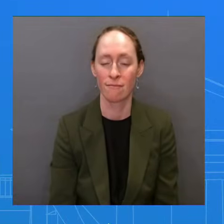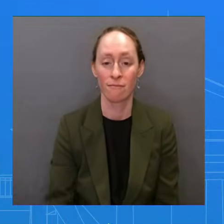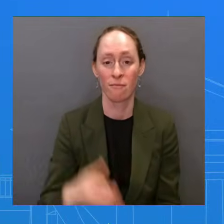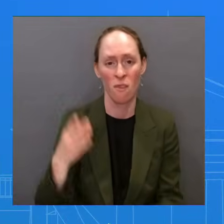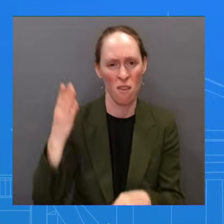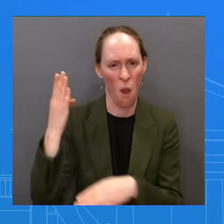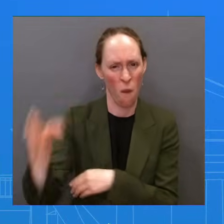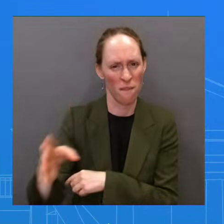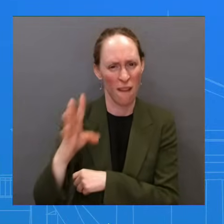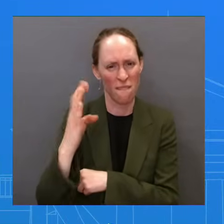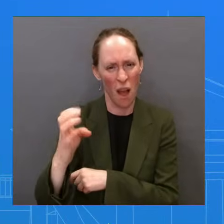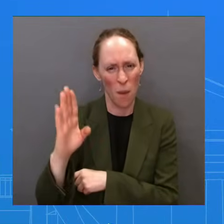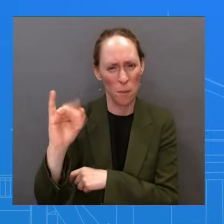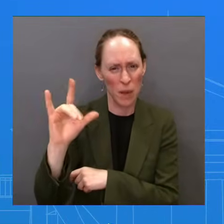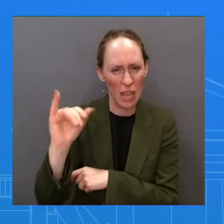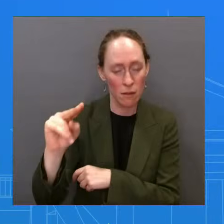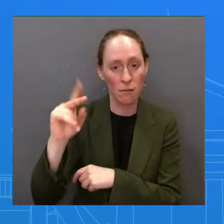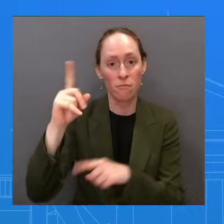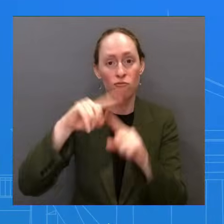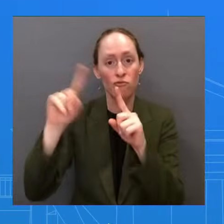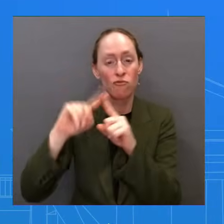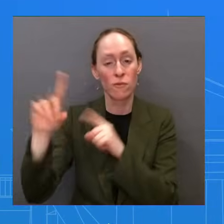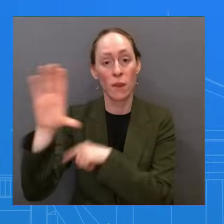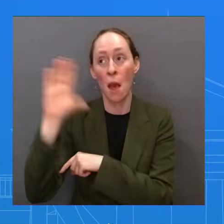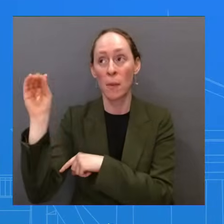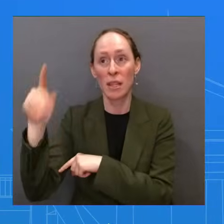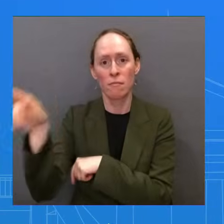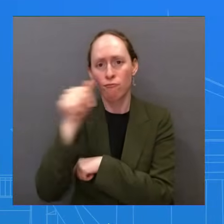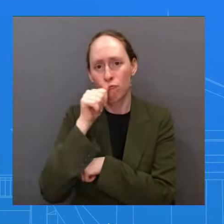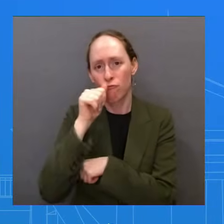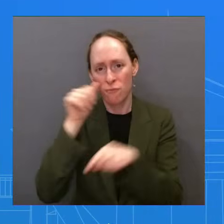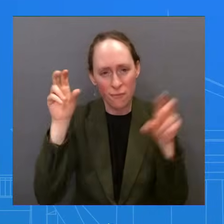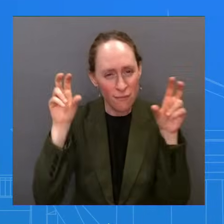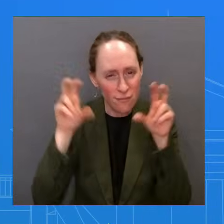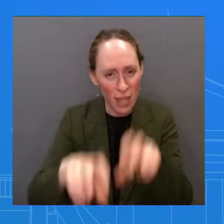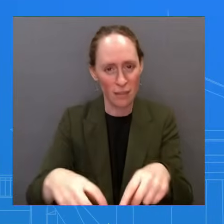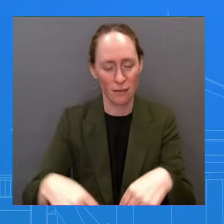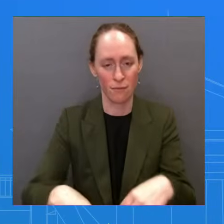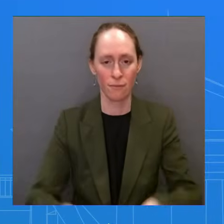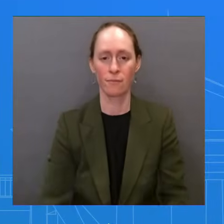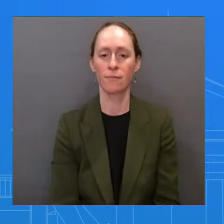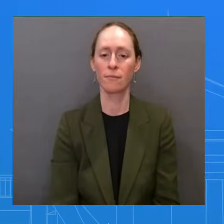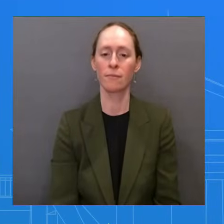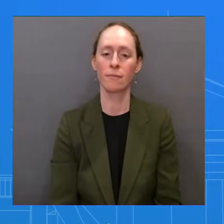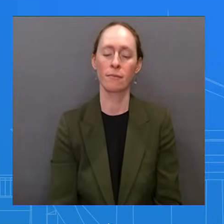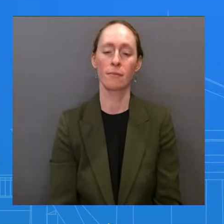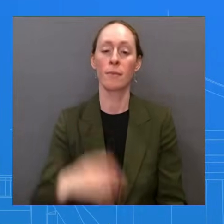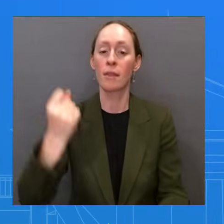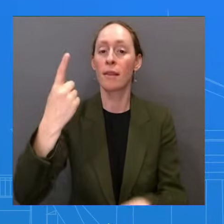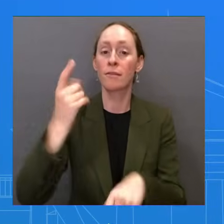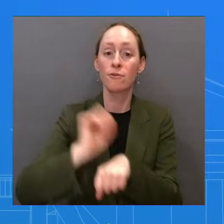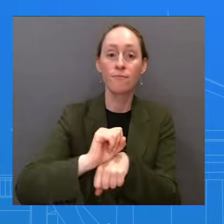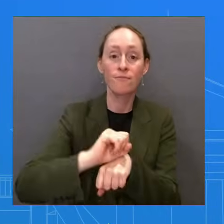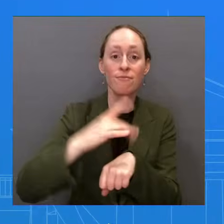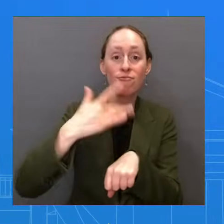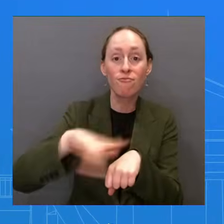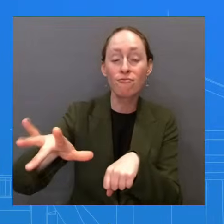but they are not laying off existing workers. And that's -- that's the cooldown that we -- you hear our economists talk about that we want to see.